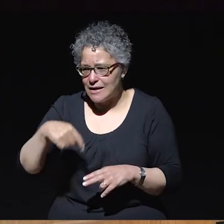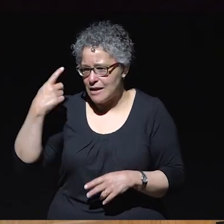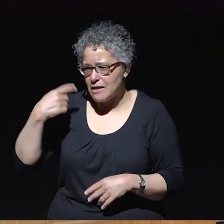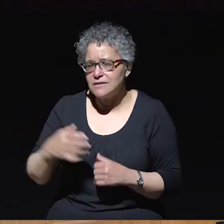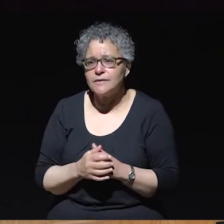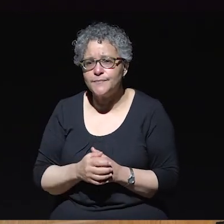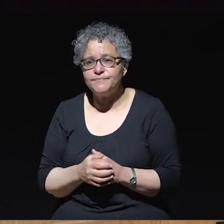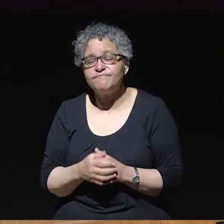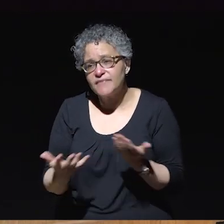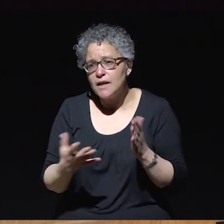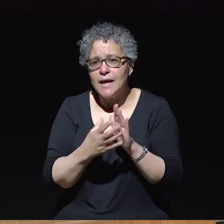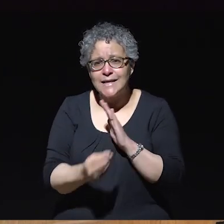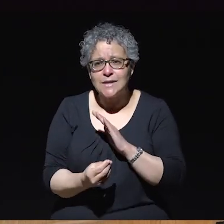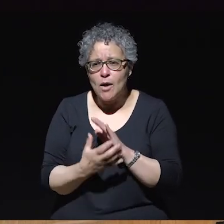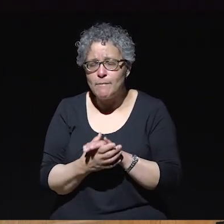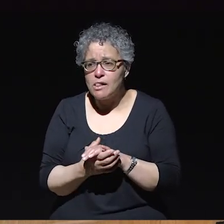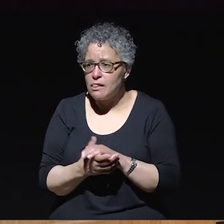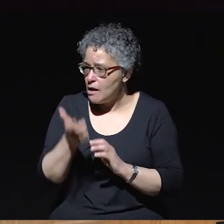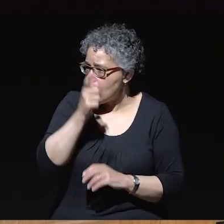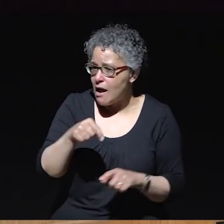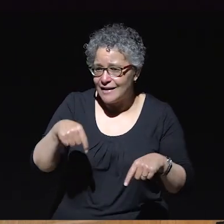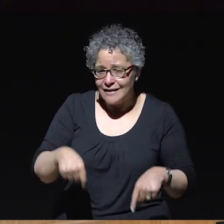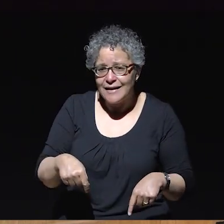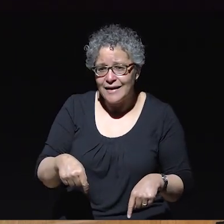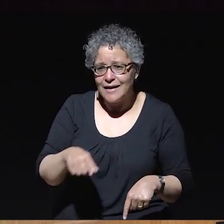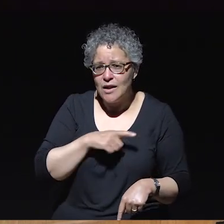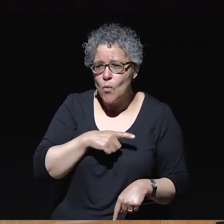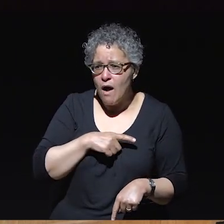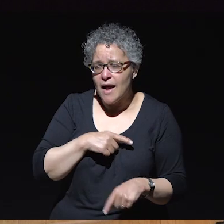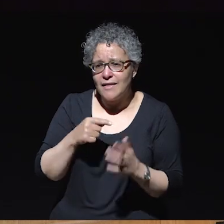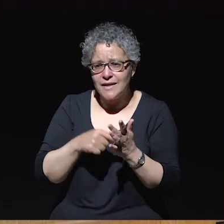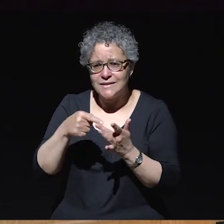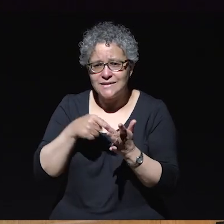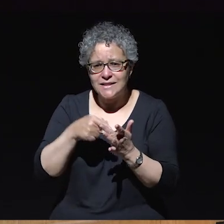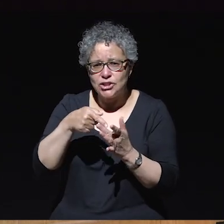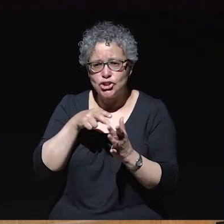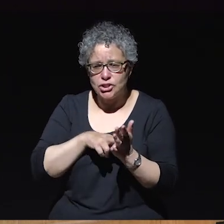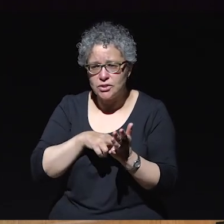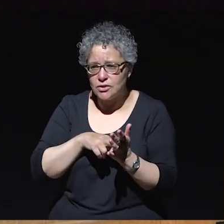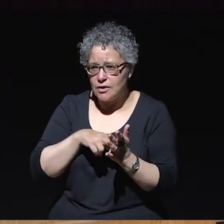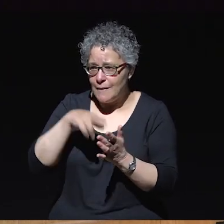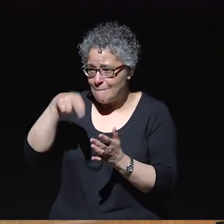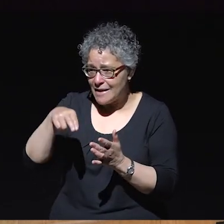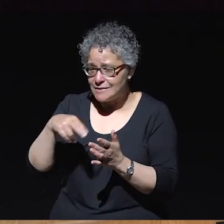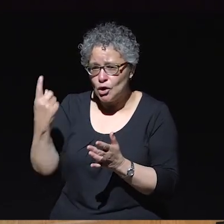So, for example, we're really fortunate that 'The Vendramin Family' by Titian in the National Gallery's collection was once owned by Van Dyck.